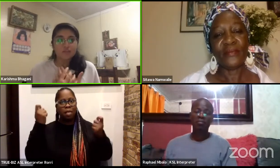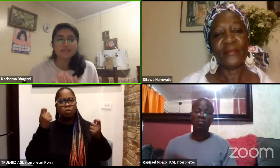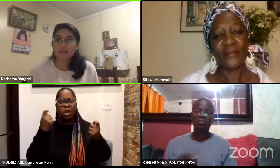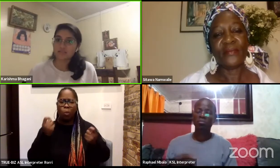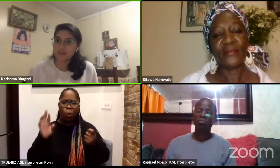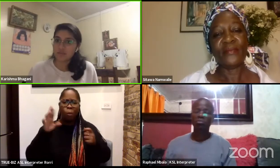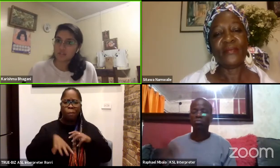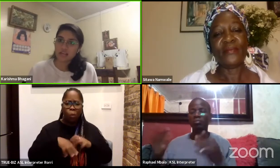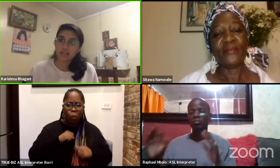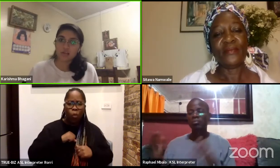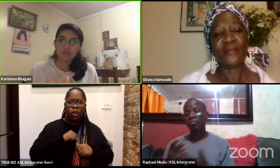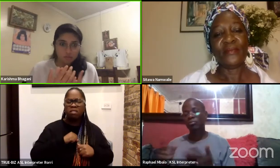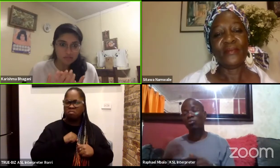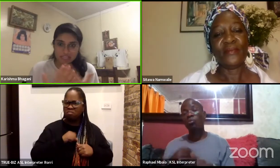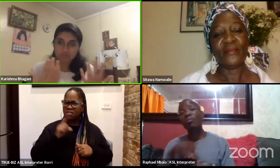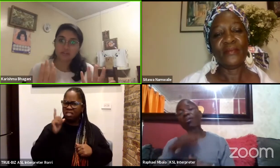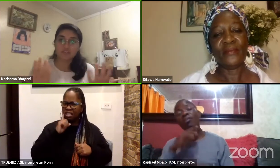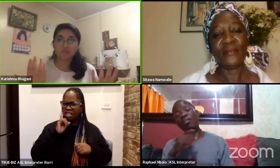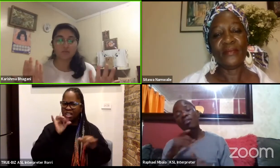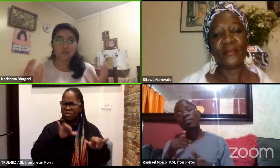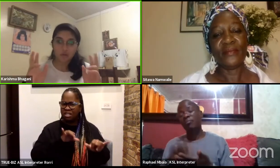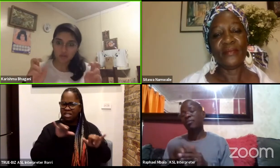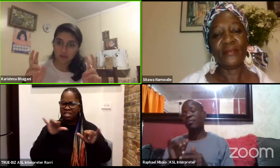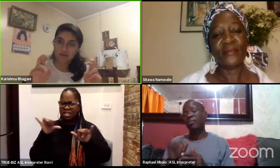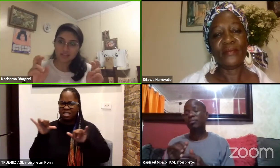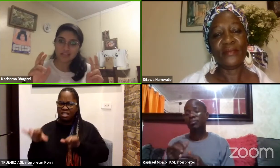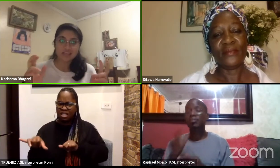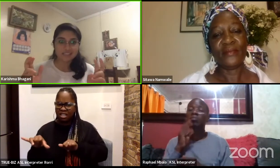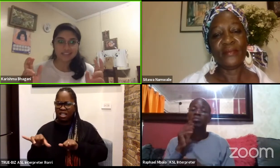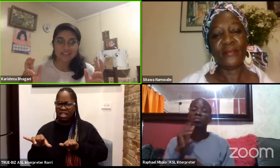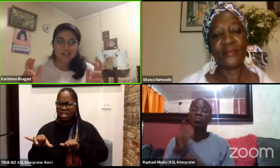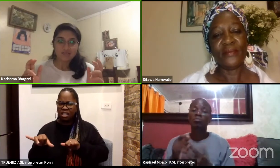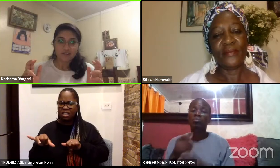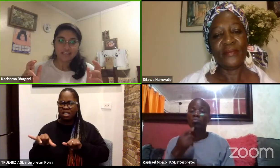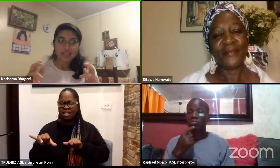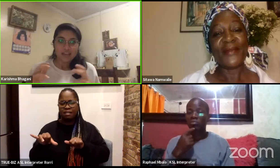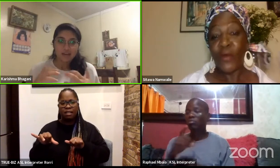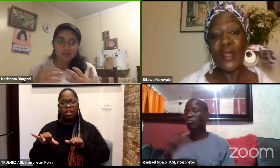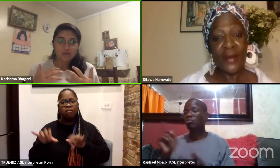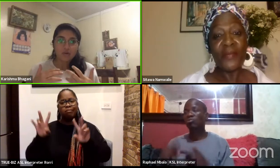to me sounds very much like the experience of what we would call going to the theater, right?